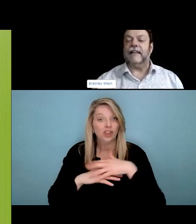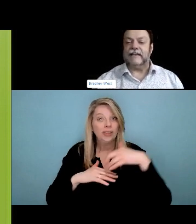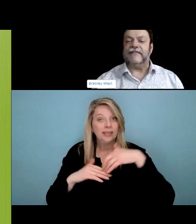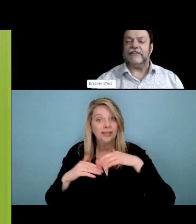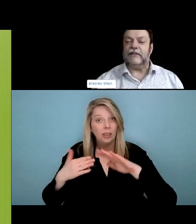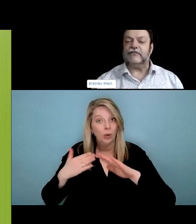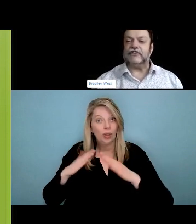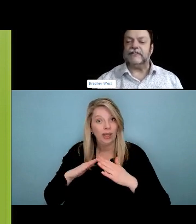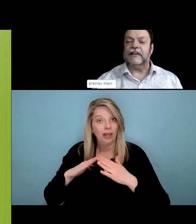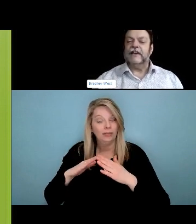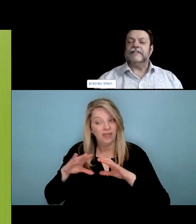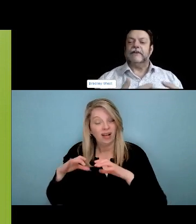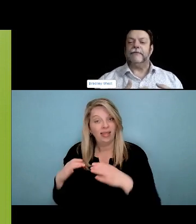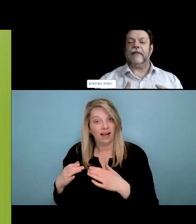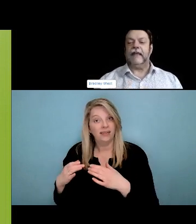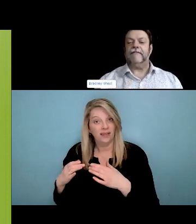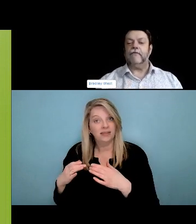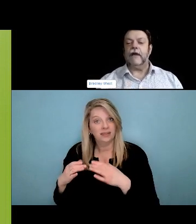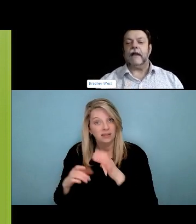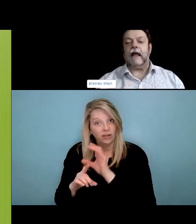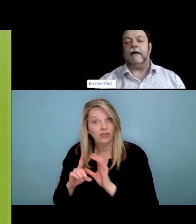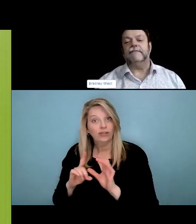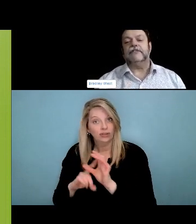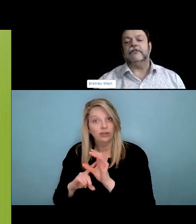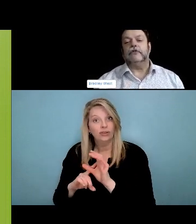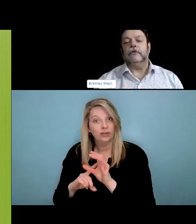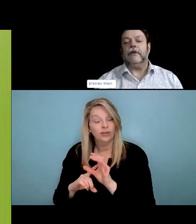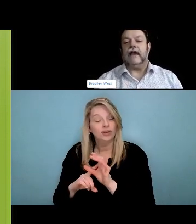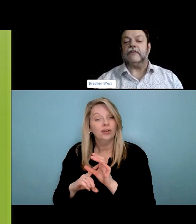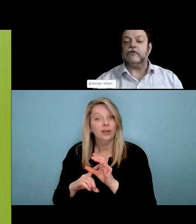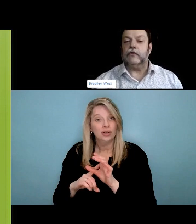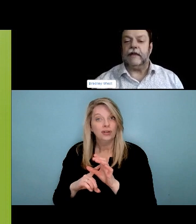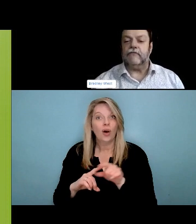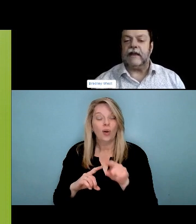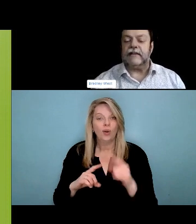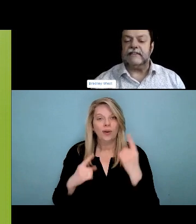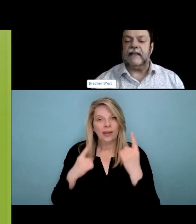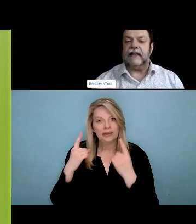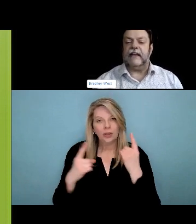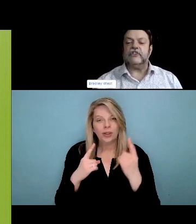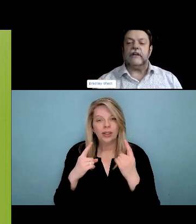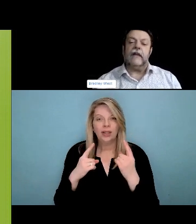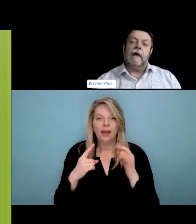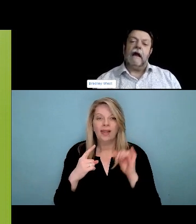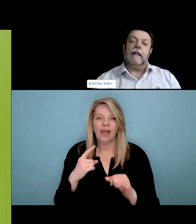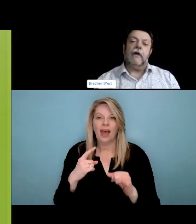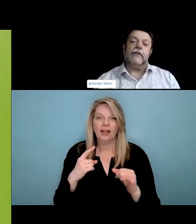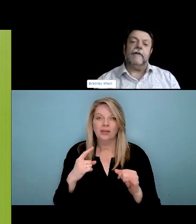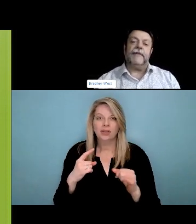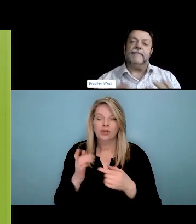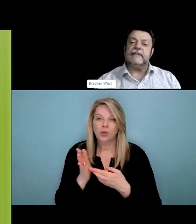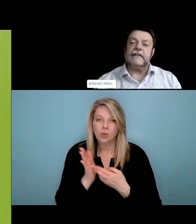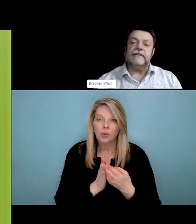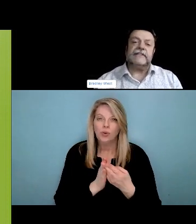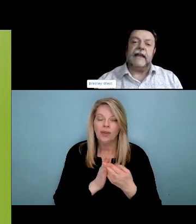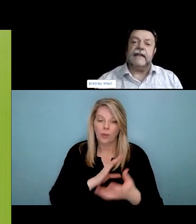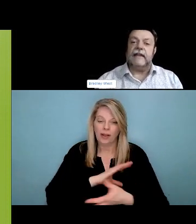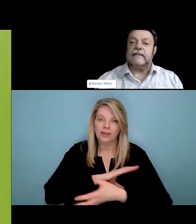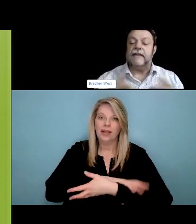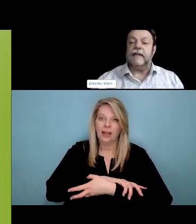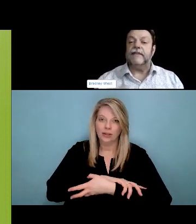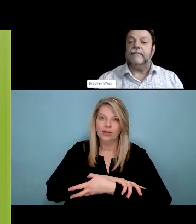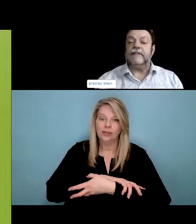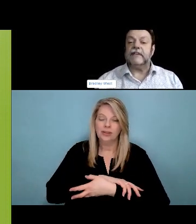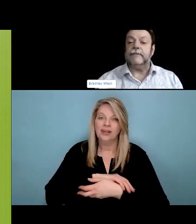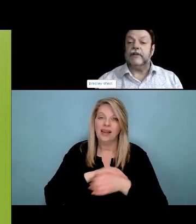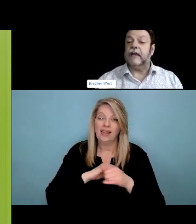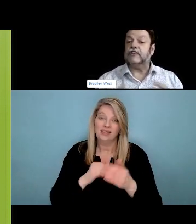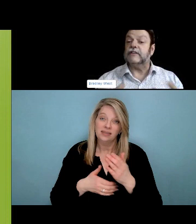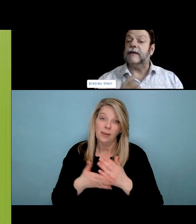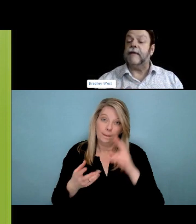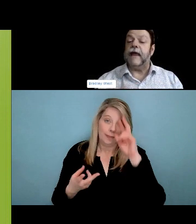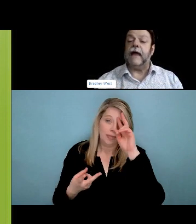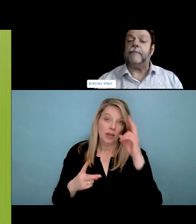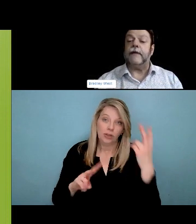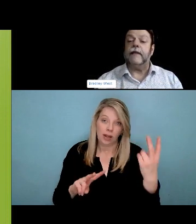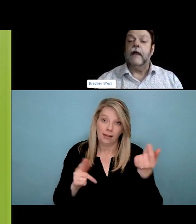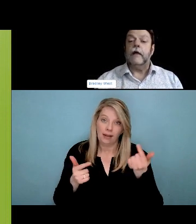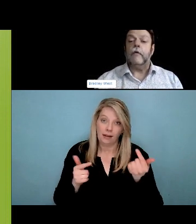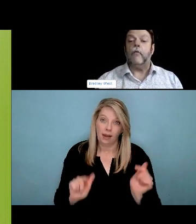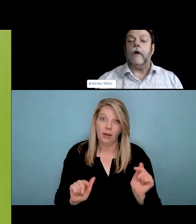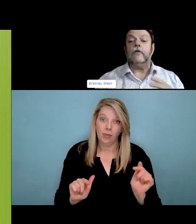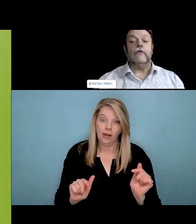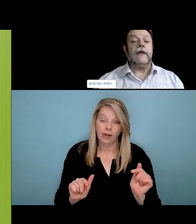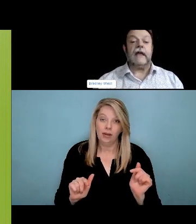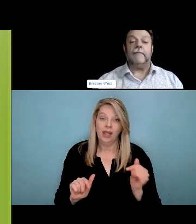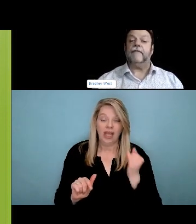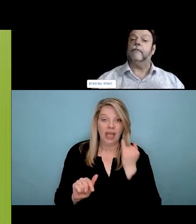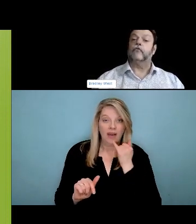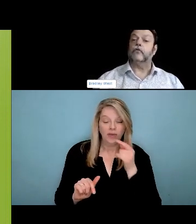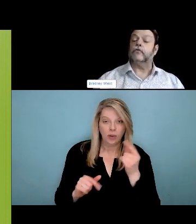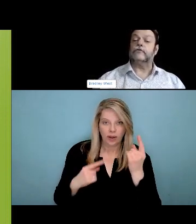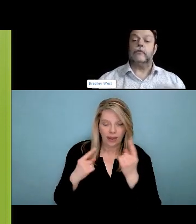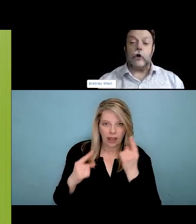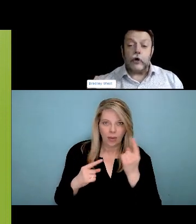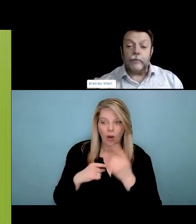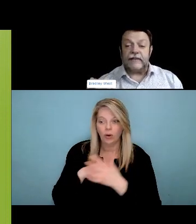you know, around the disc courses related to substitute and people using substances.